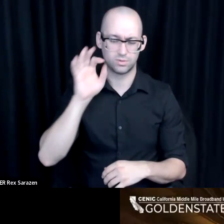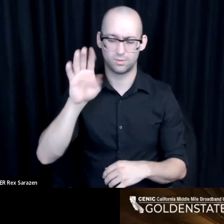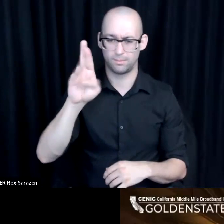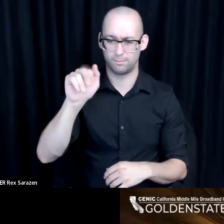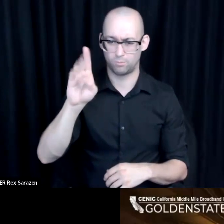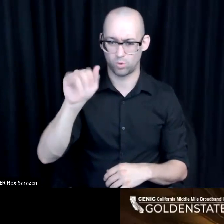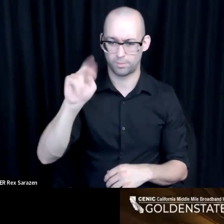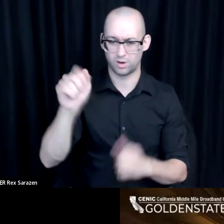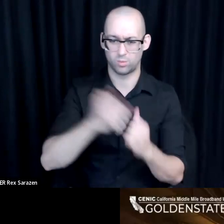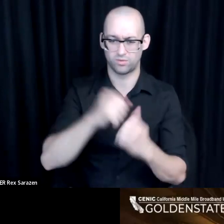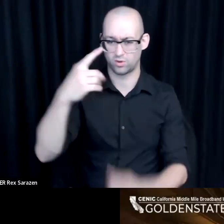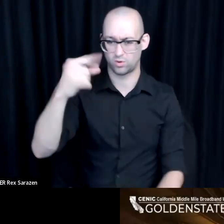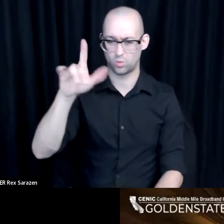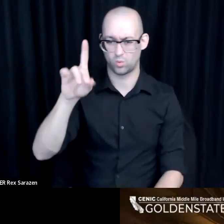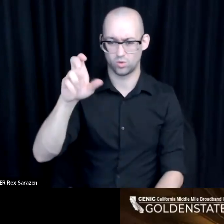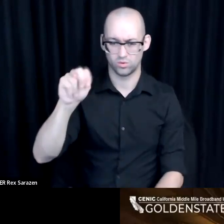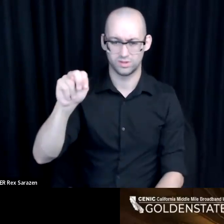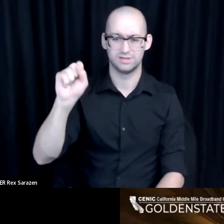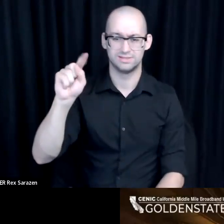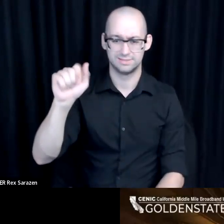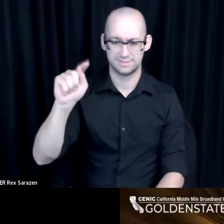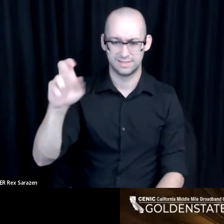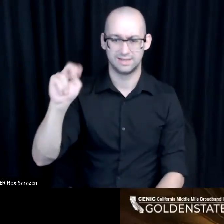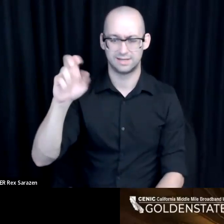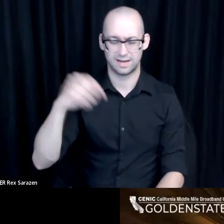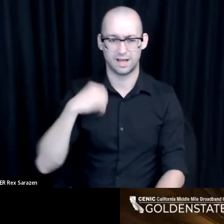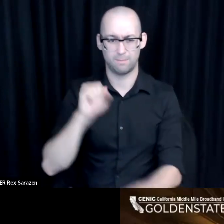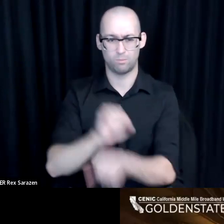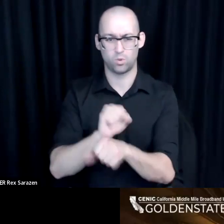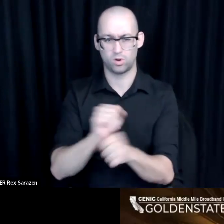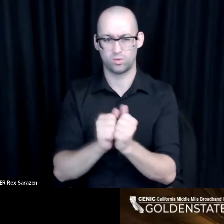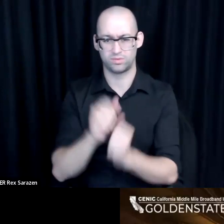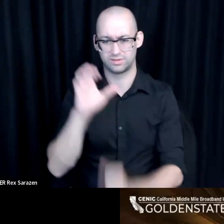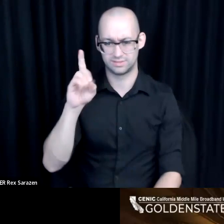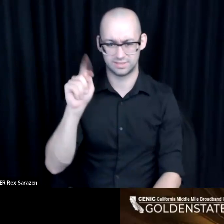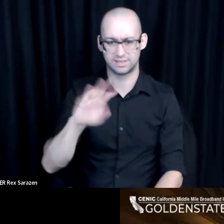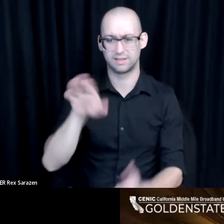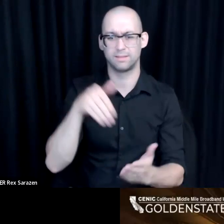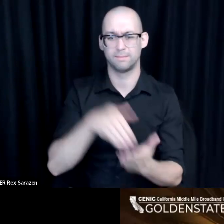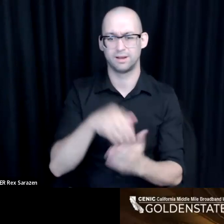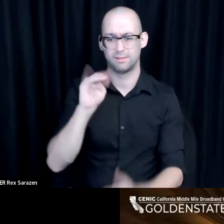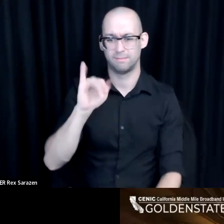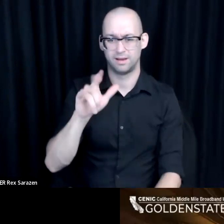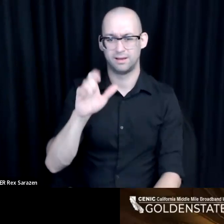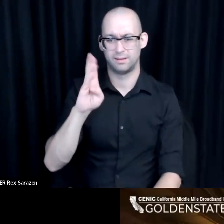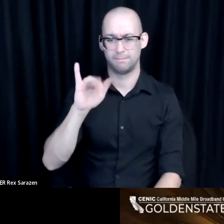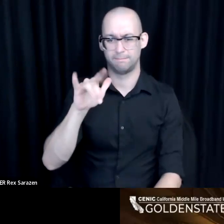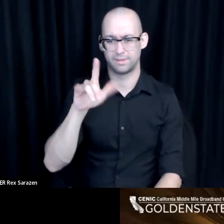with CDT directly on the Middle Mile build. But then also, you know, wearing my Southern